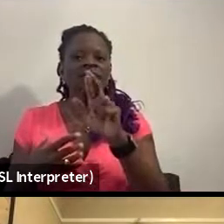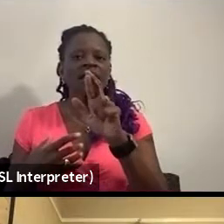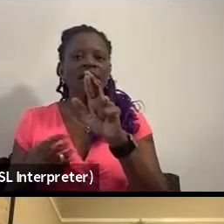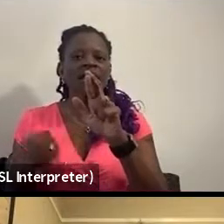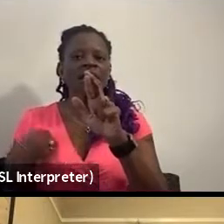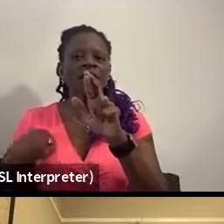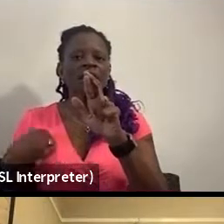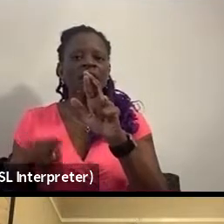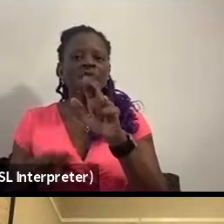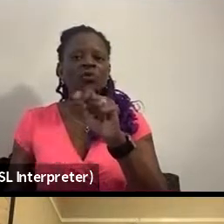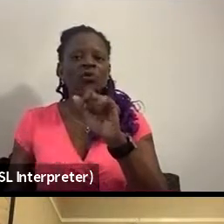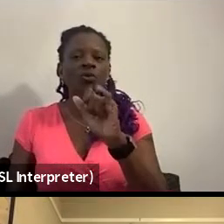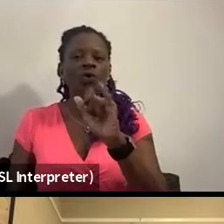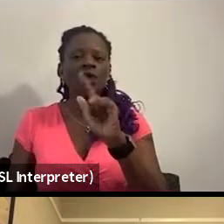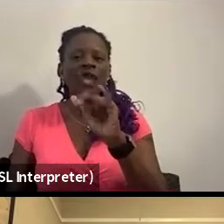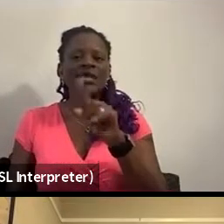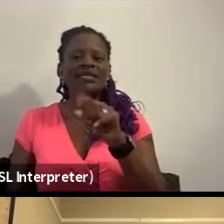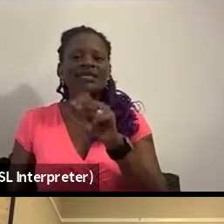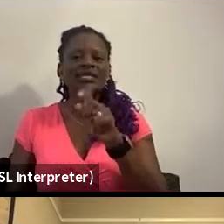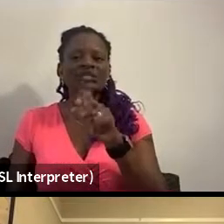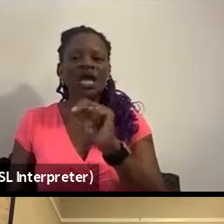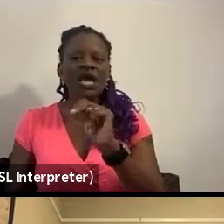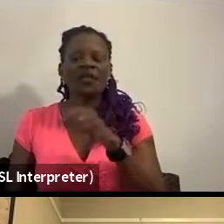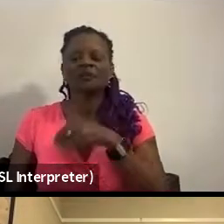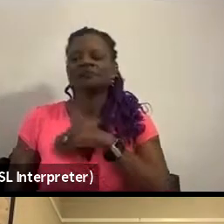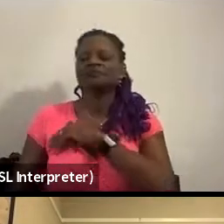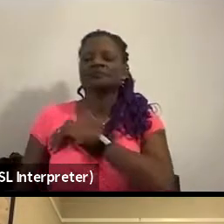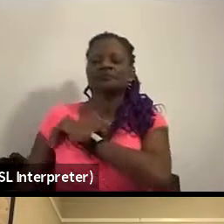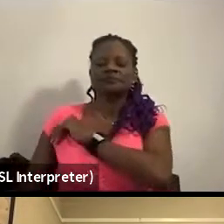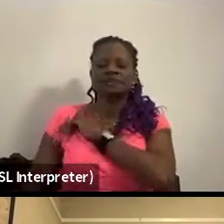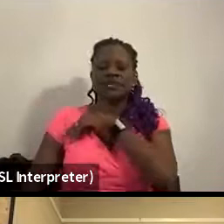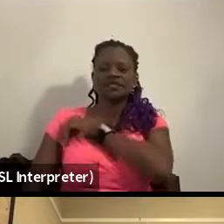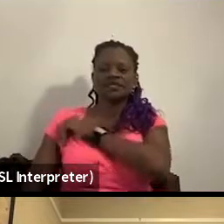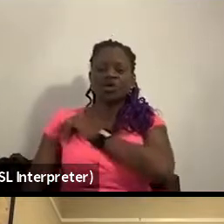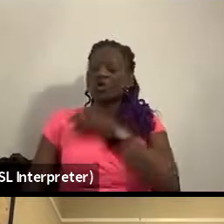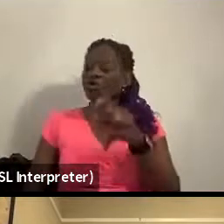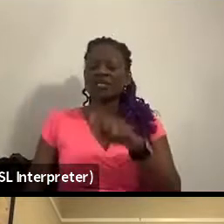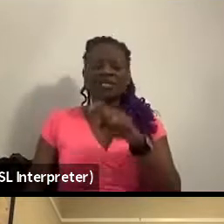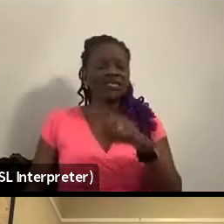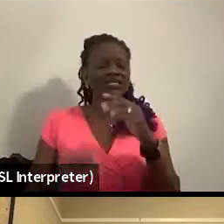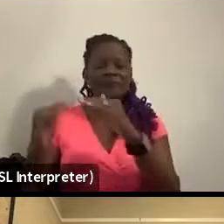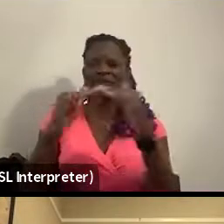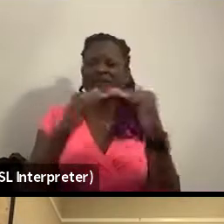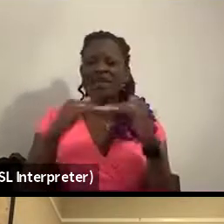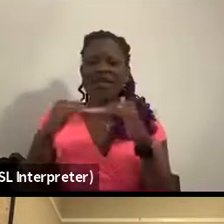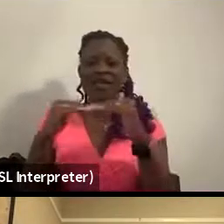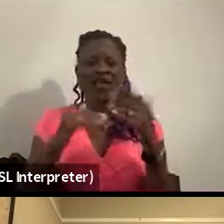And to be fair, like our governmental institutions and our community clinics, like we don't have great outreach for the most part.